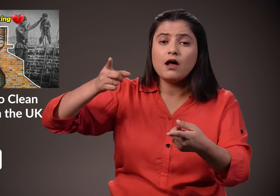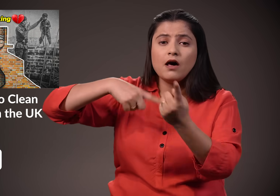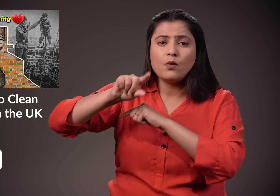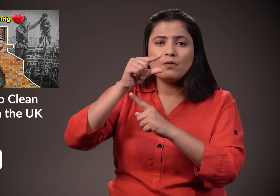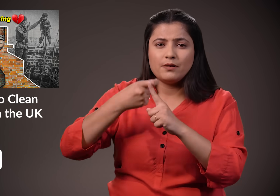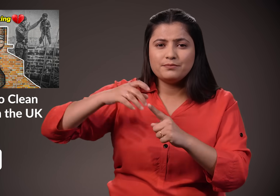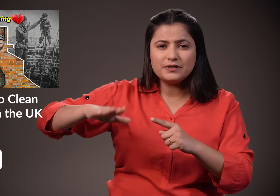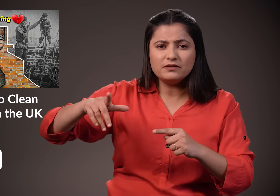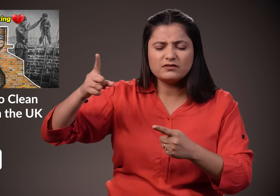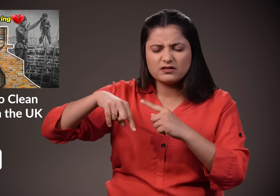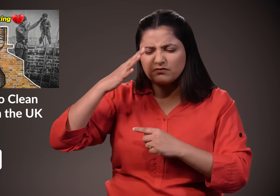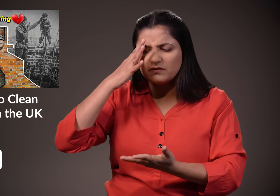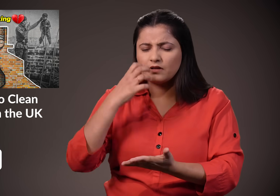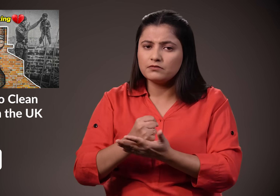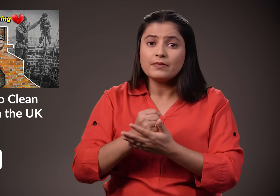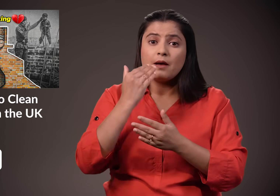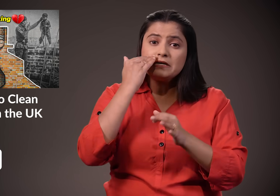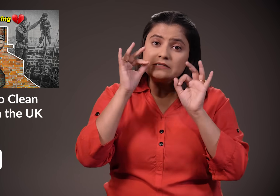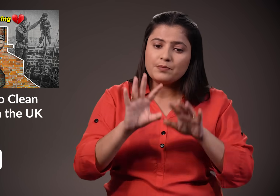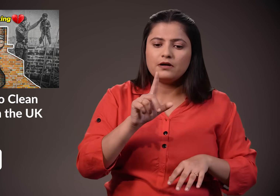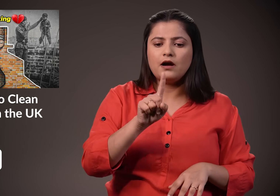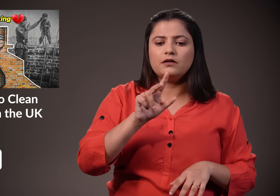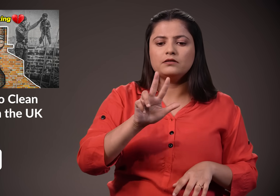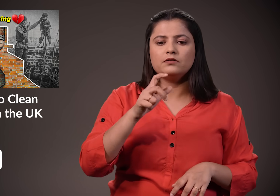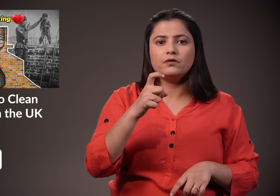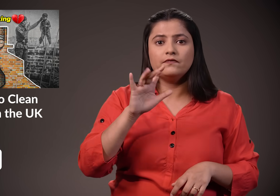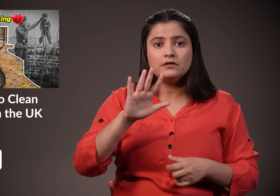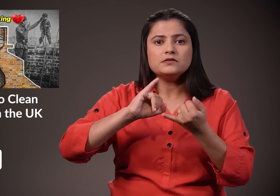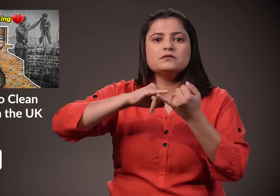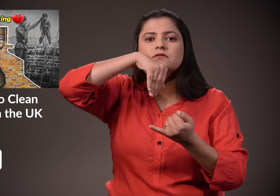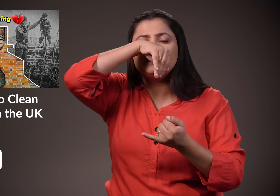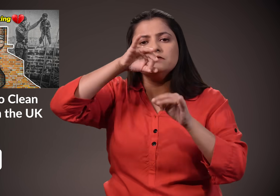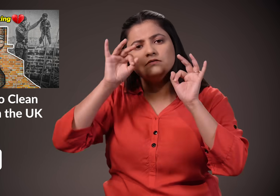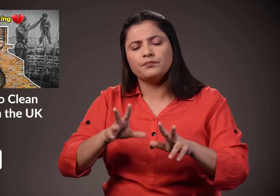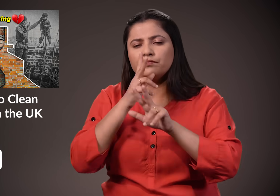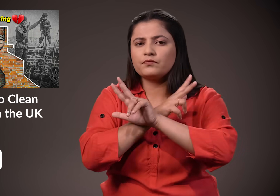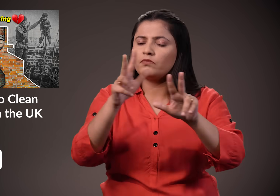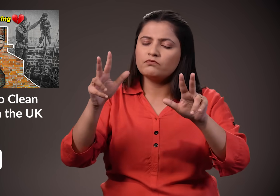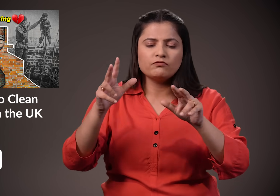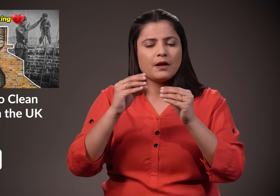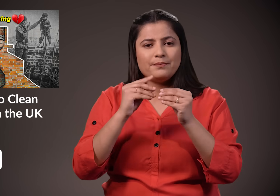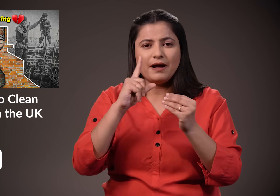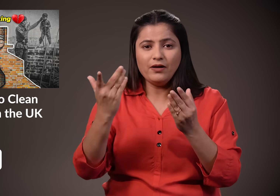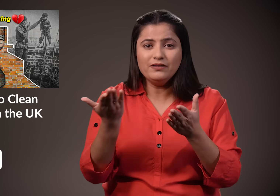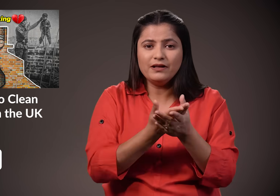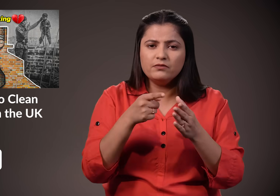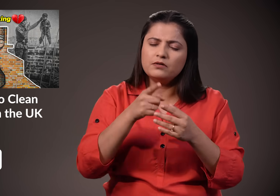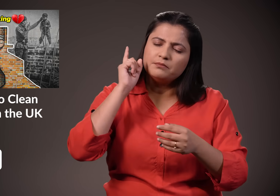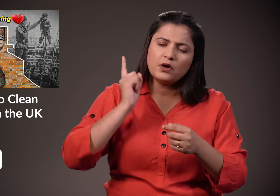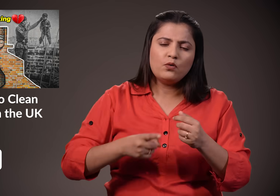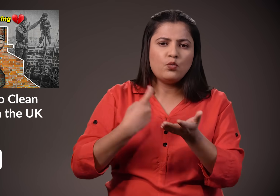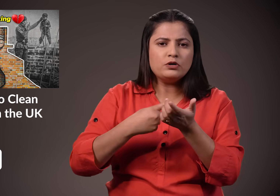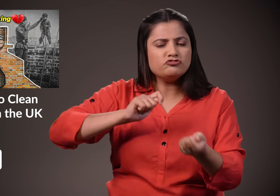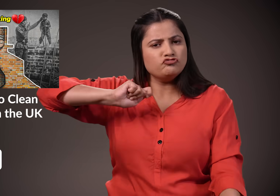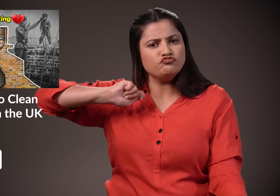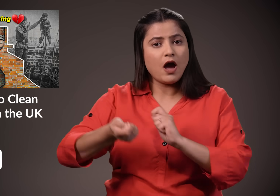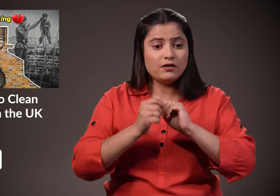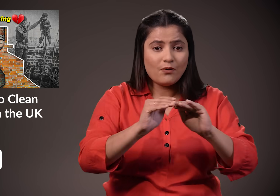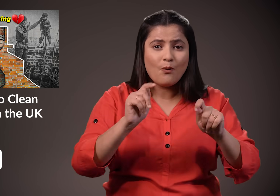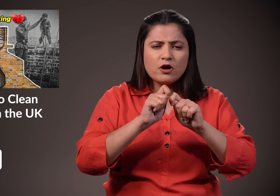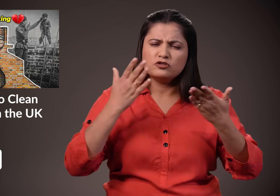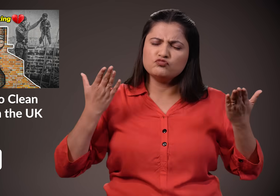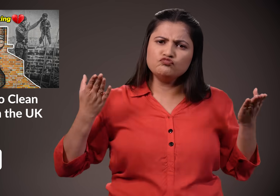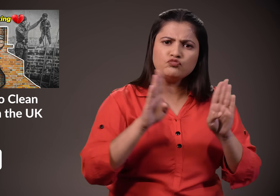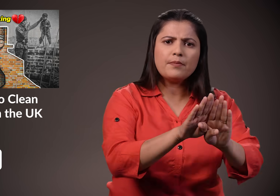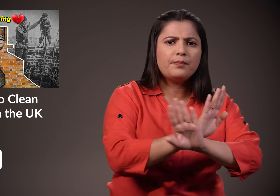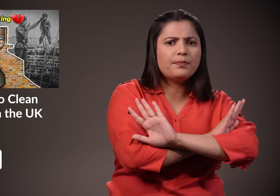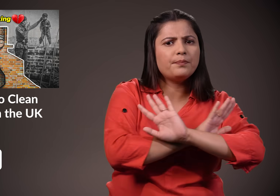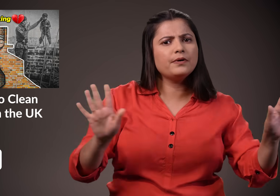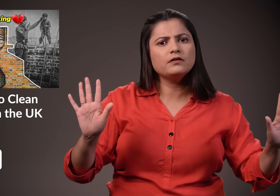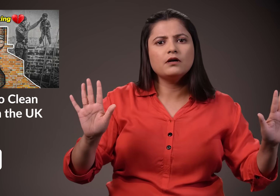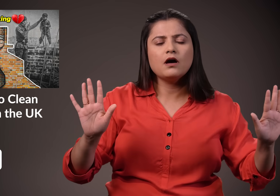A Bill was passed in the UK's Parliament in September 1875 which put an end to the practice of using children as human chimney sweeps.